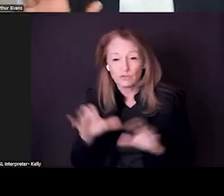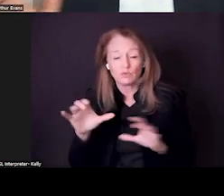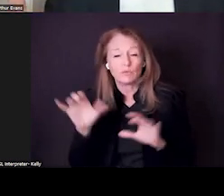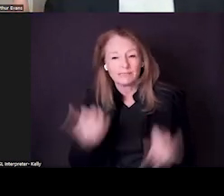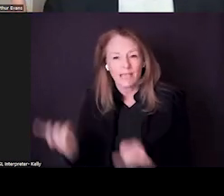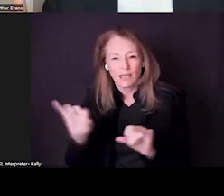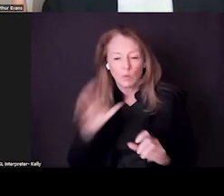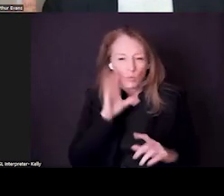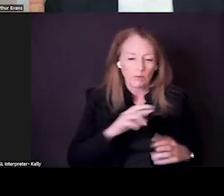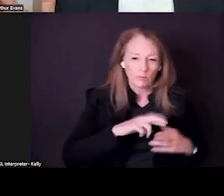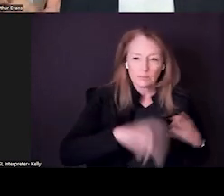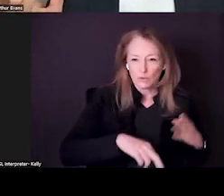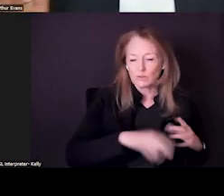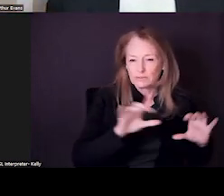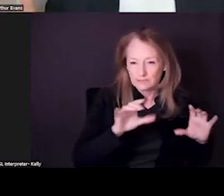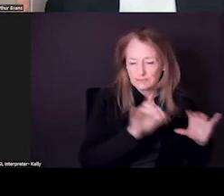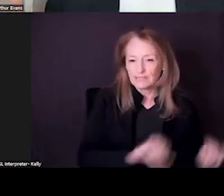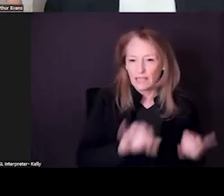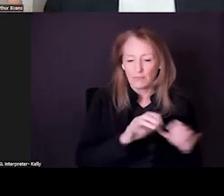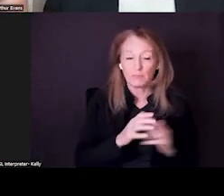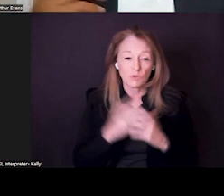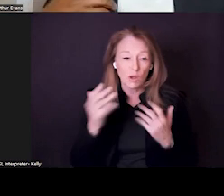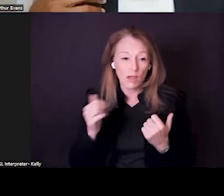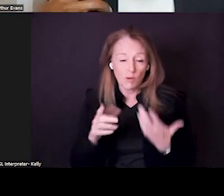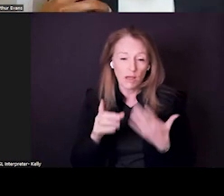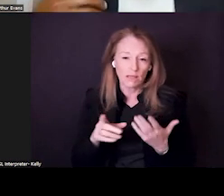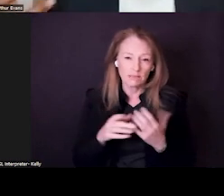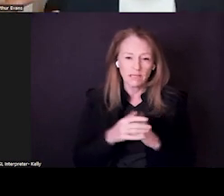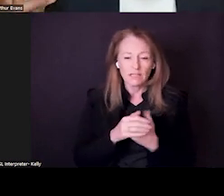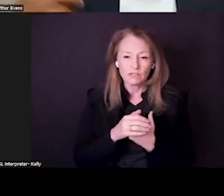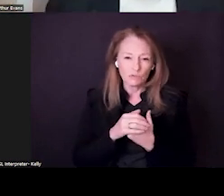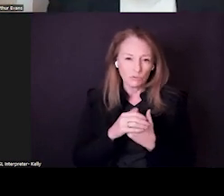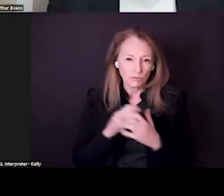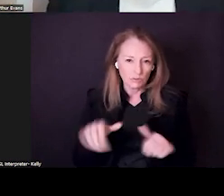ALTERNATIVE FRAME TO HOW MOST OF US ARE TRAINED. I M A A